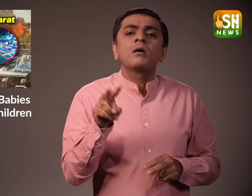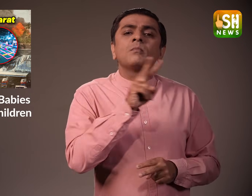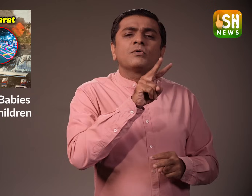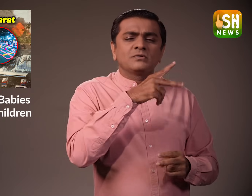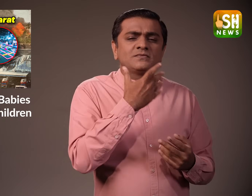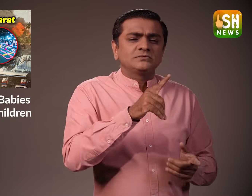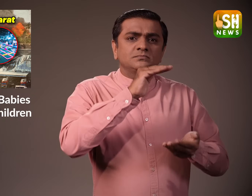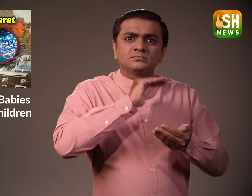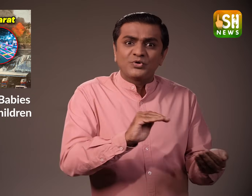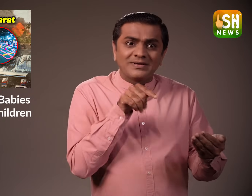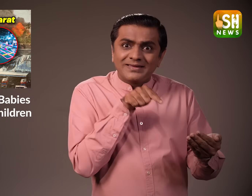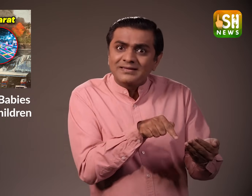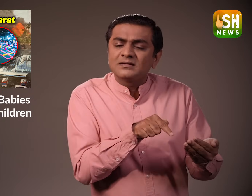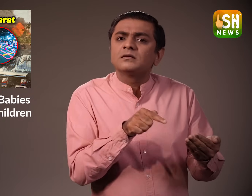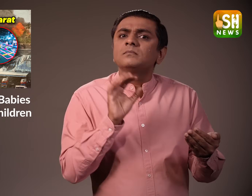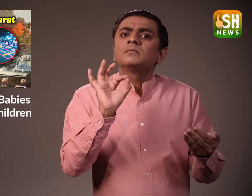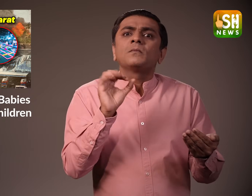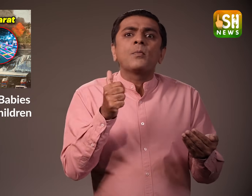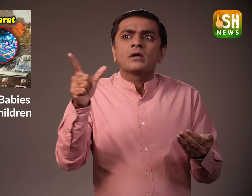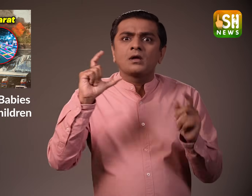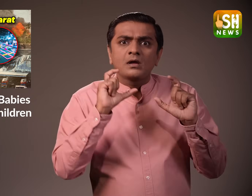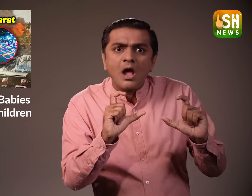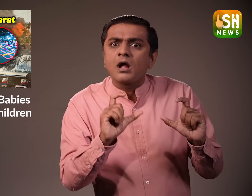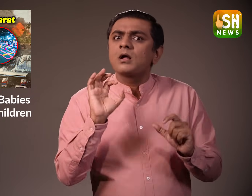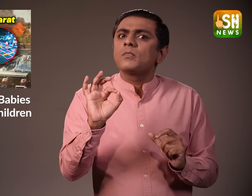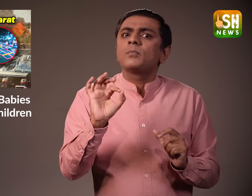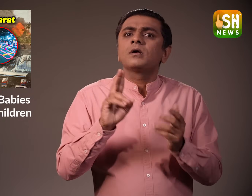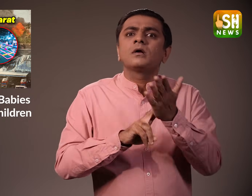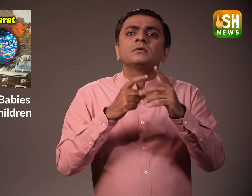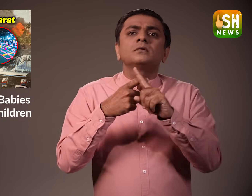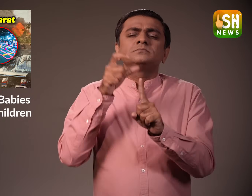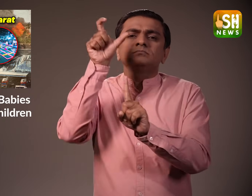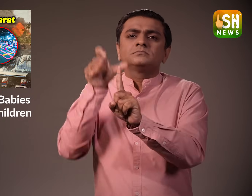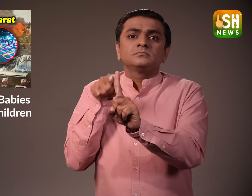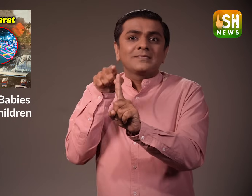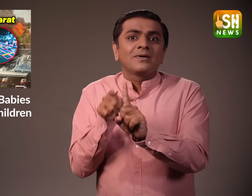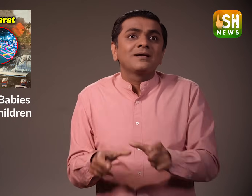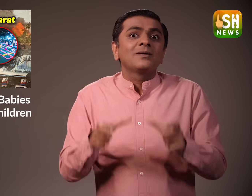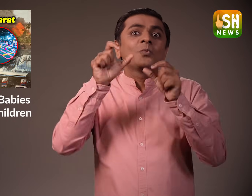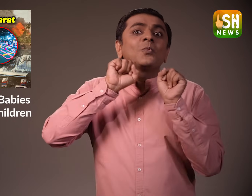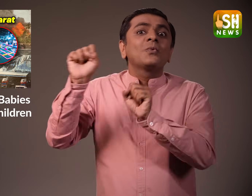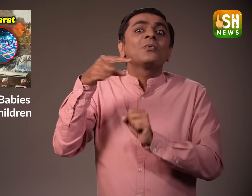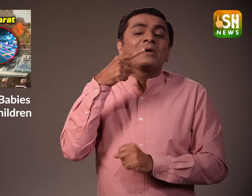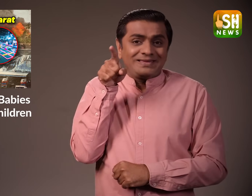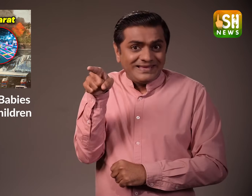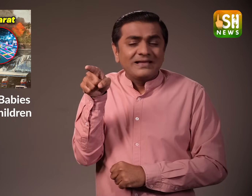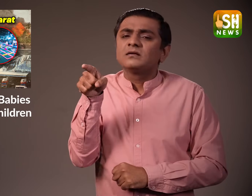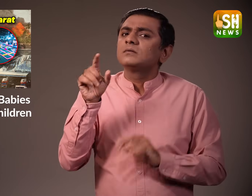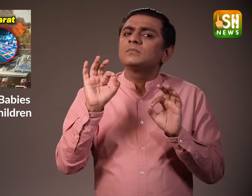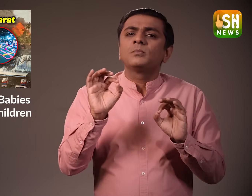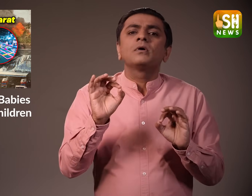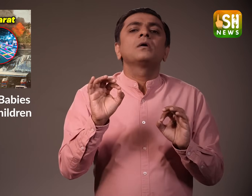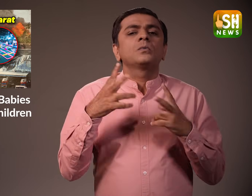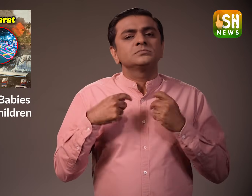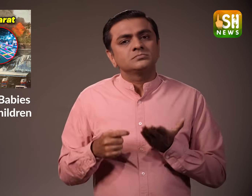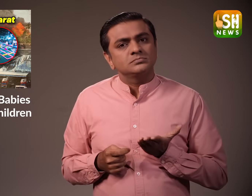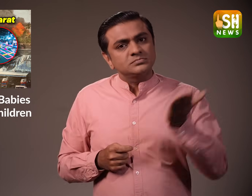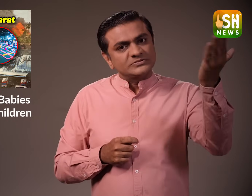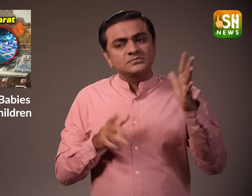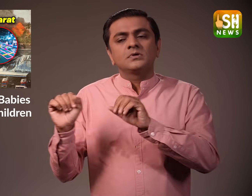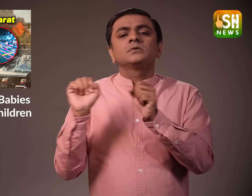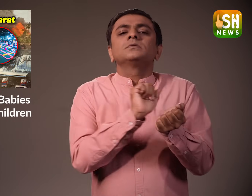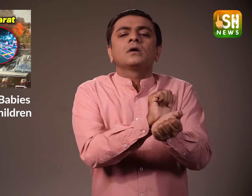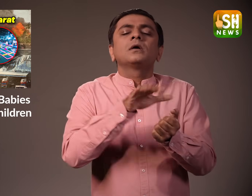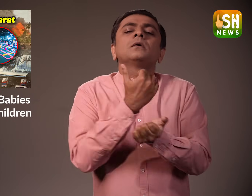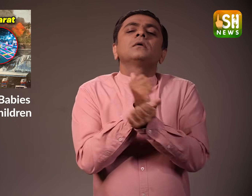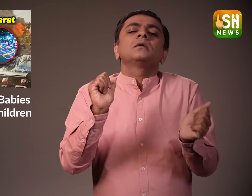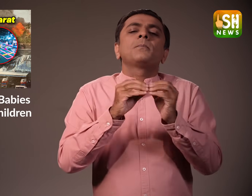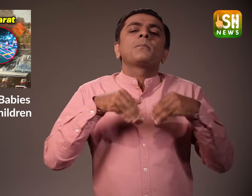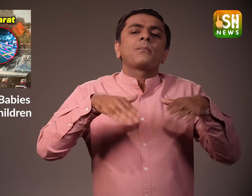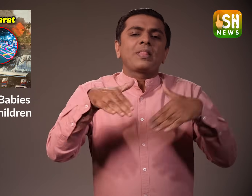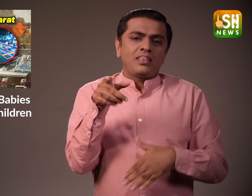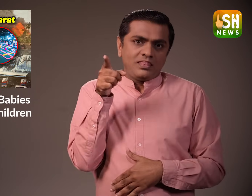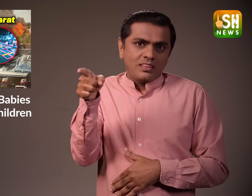There was a previous case involving a newborn baby. Naveen was arrested, presented in court, and granted bail for the same.